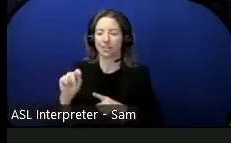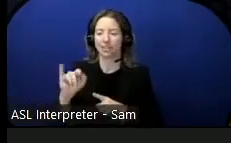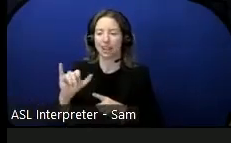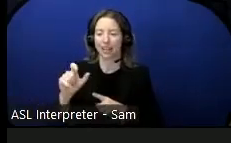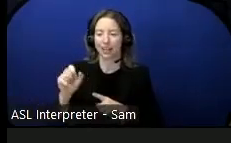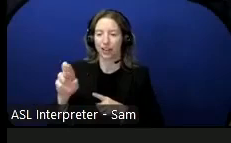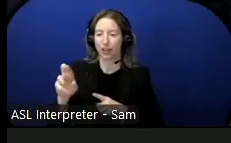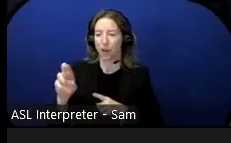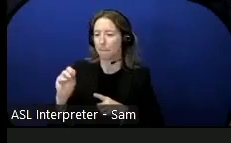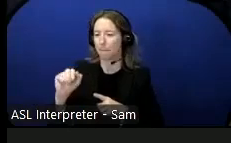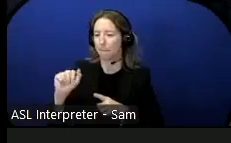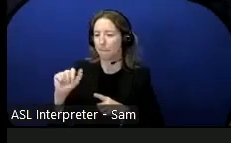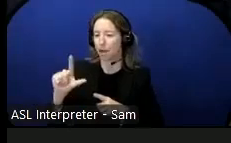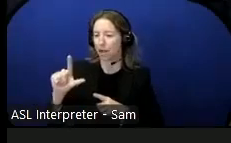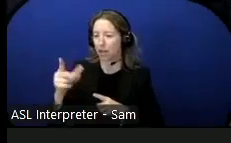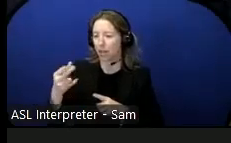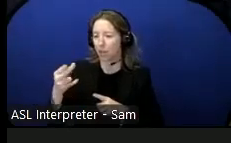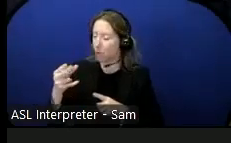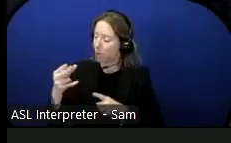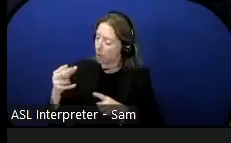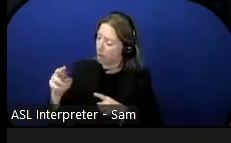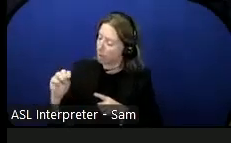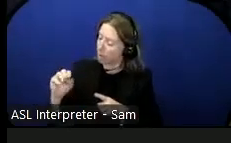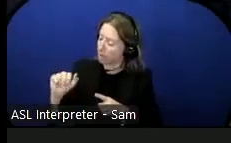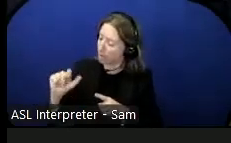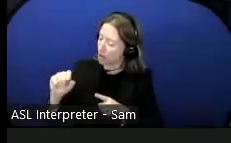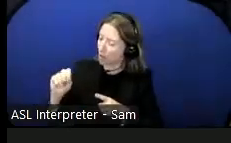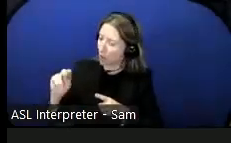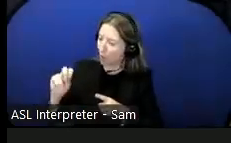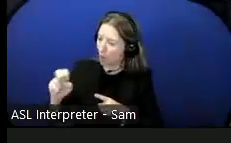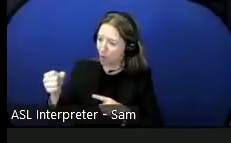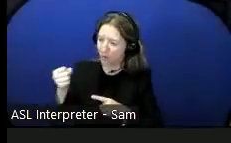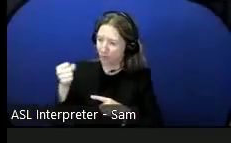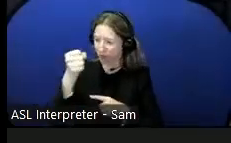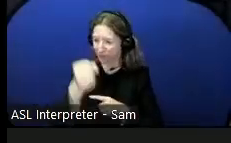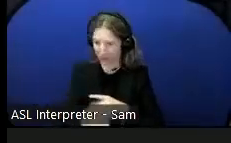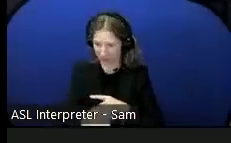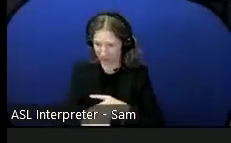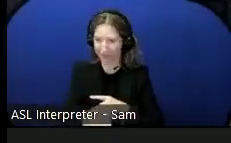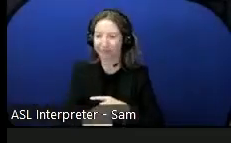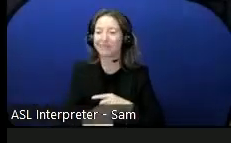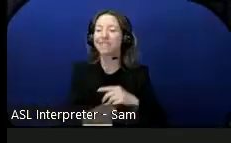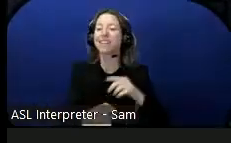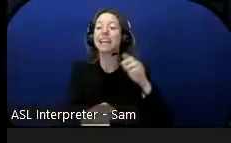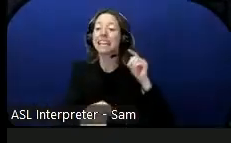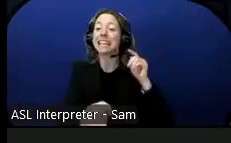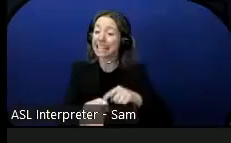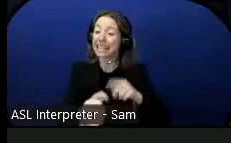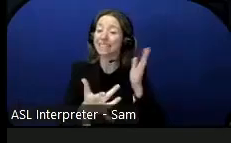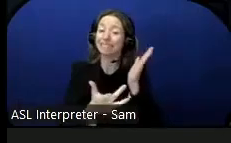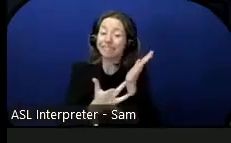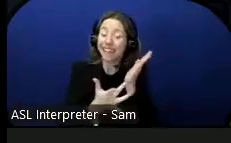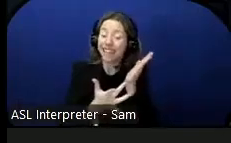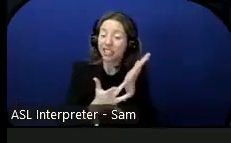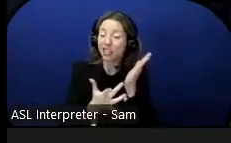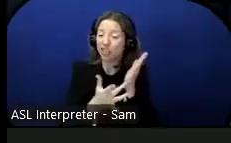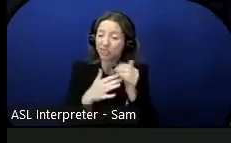This is actually our technical guidance webinar on the ADA to give you a good start